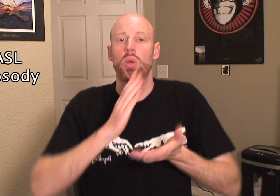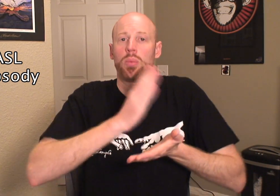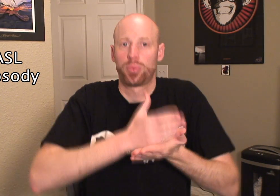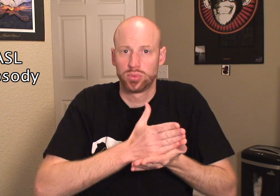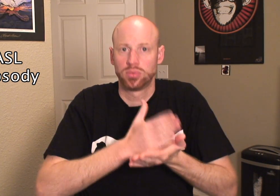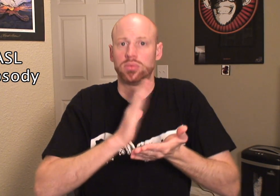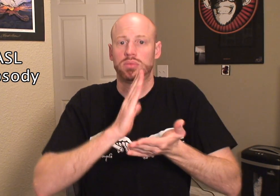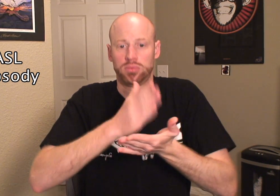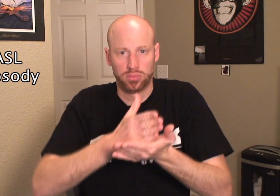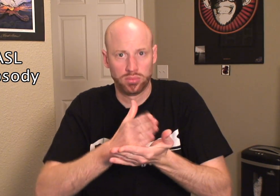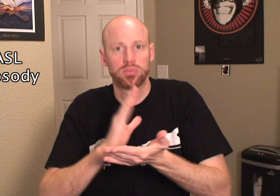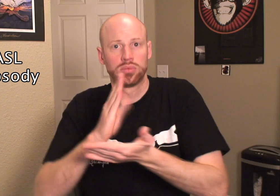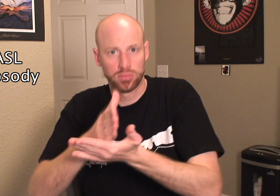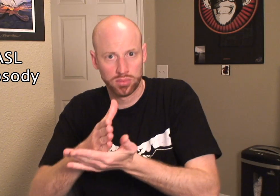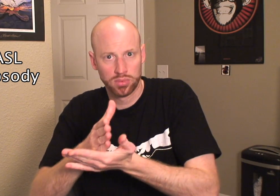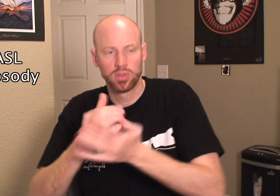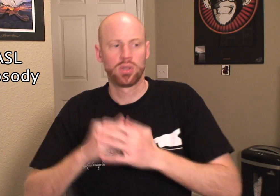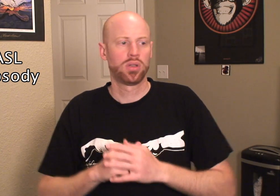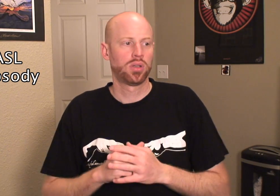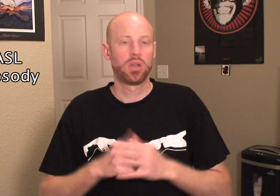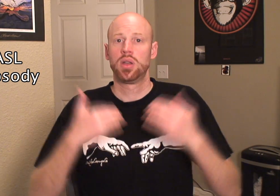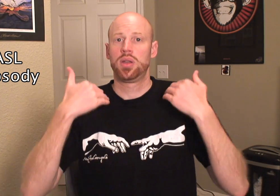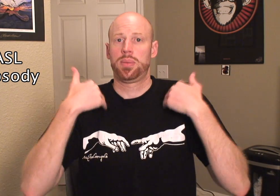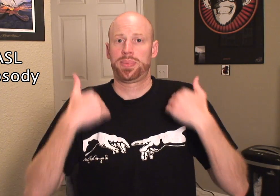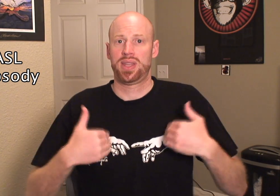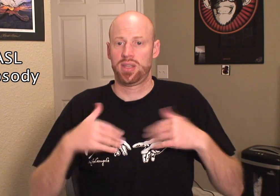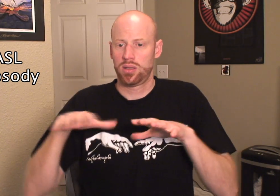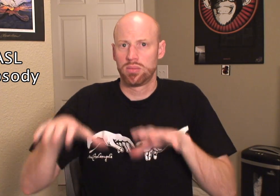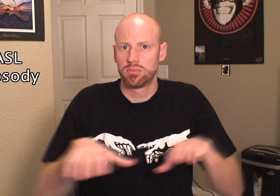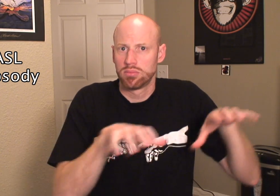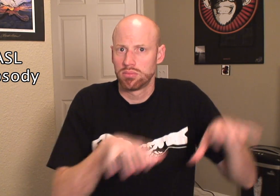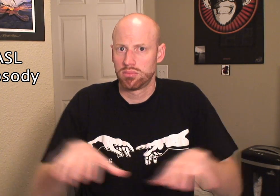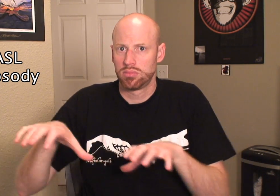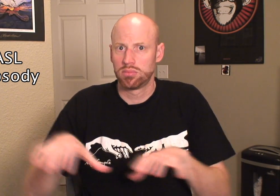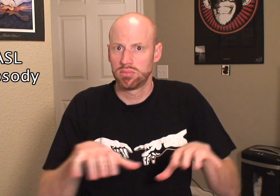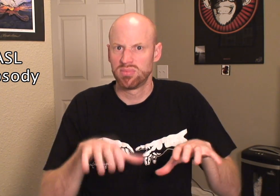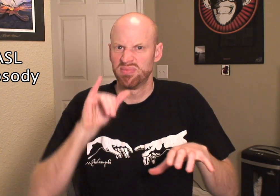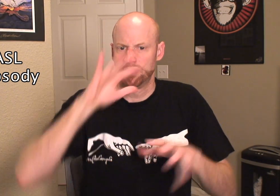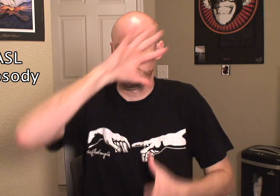pausing, and body language